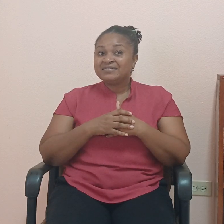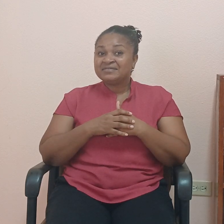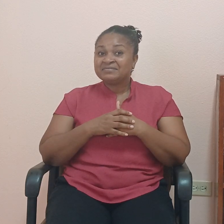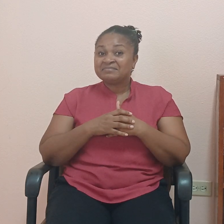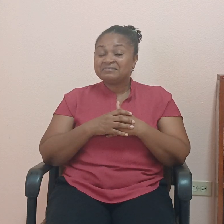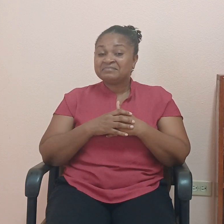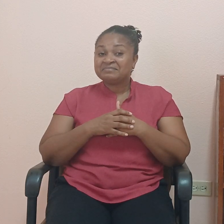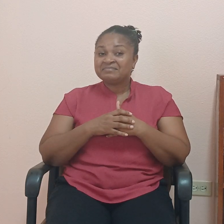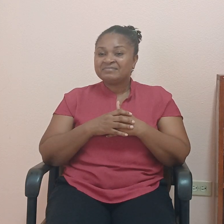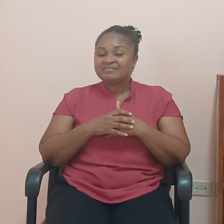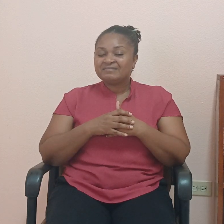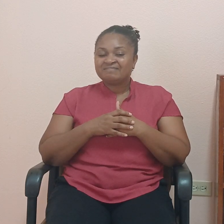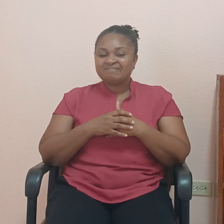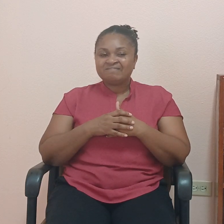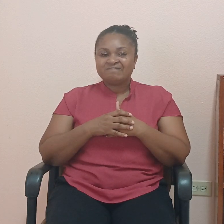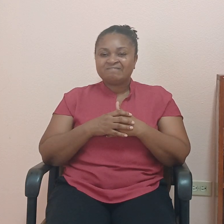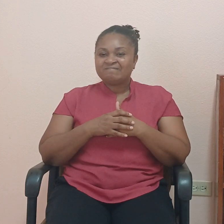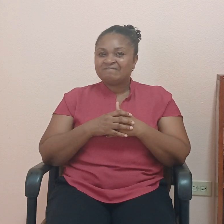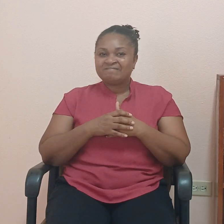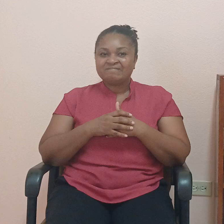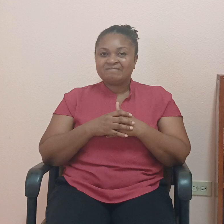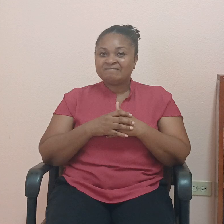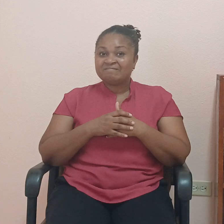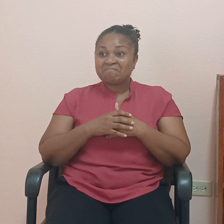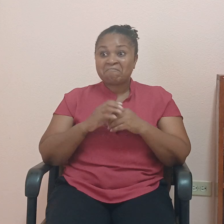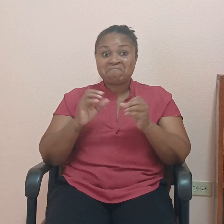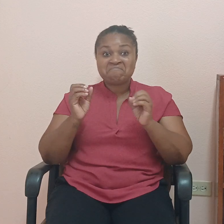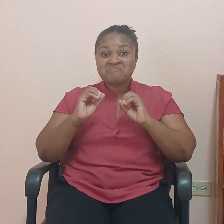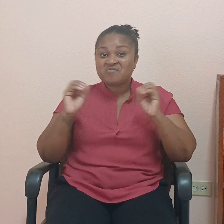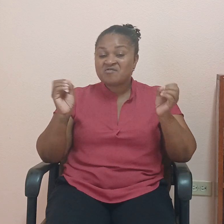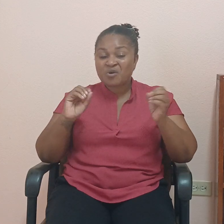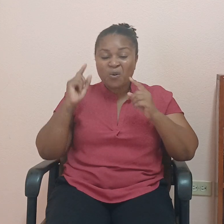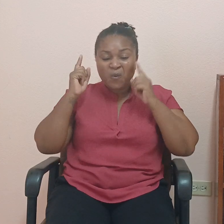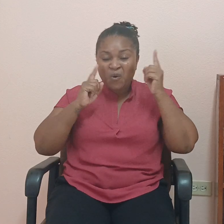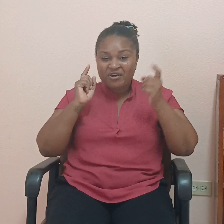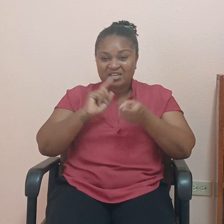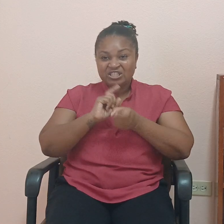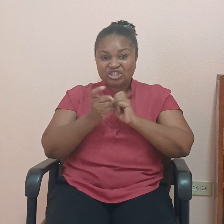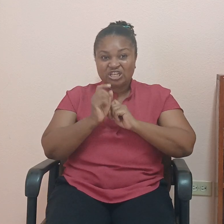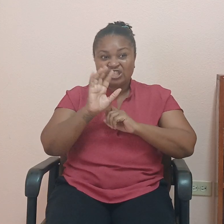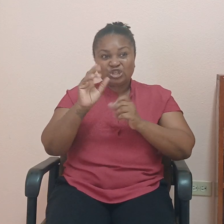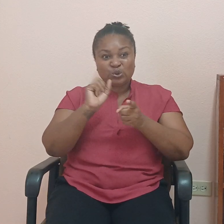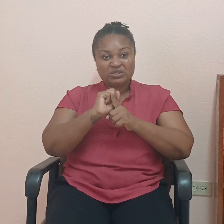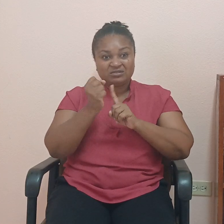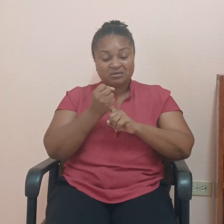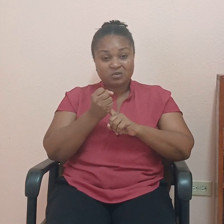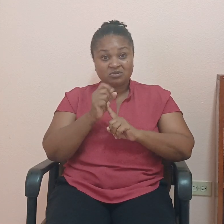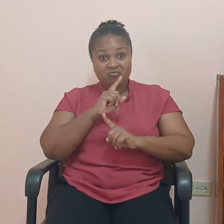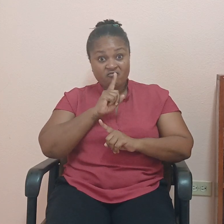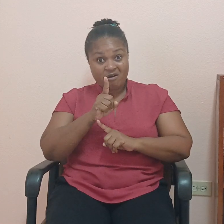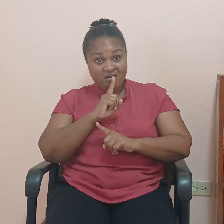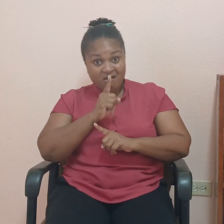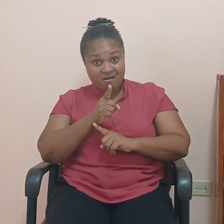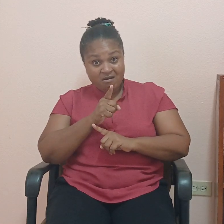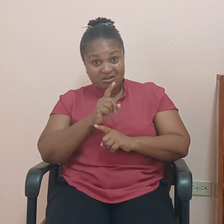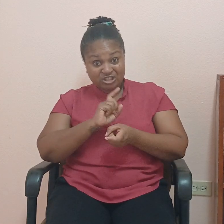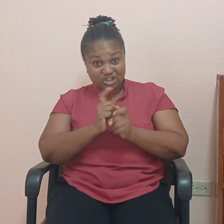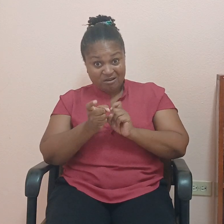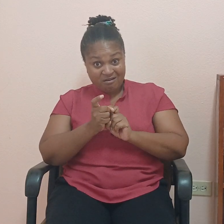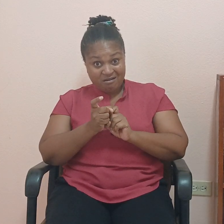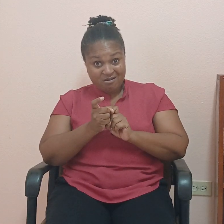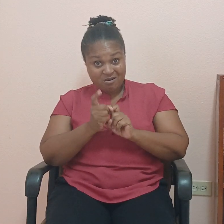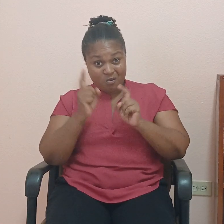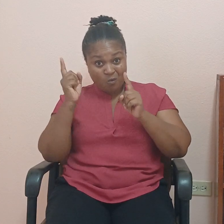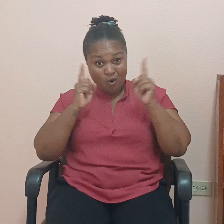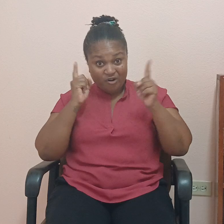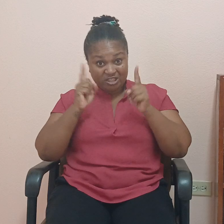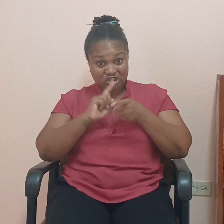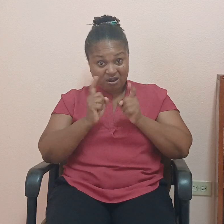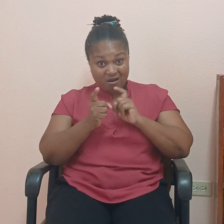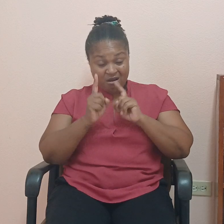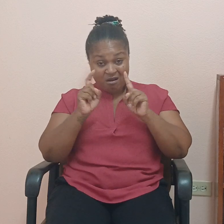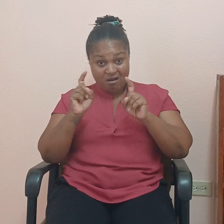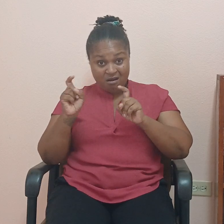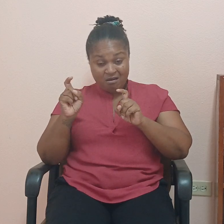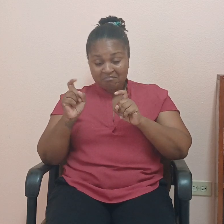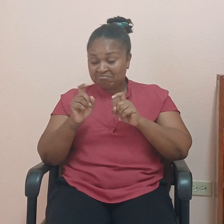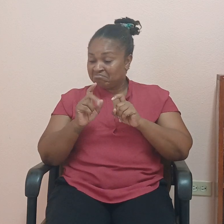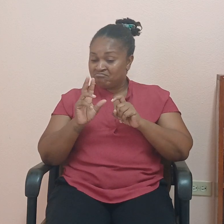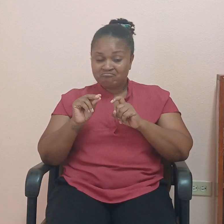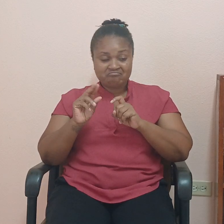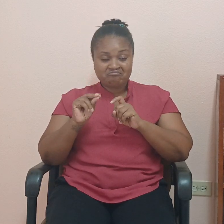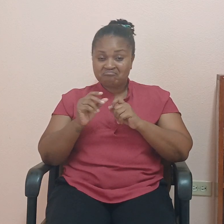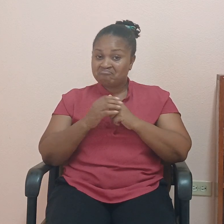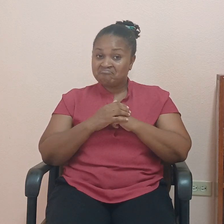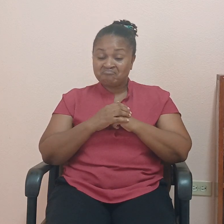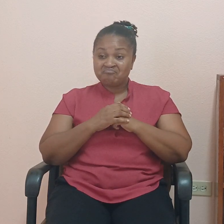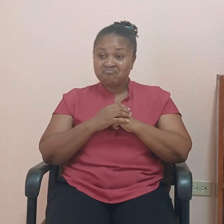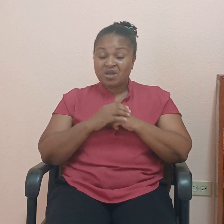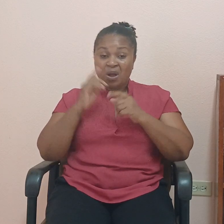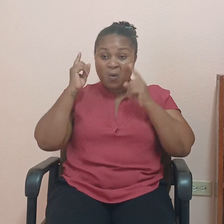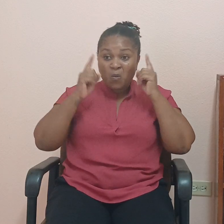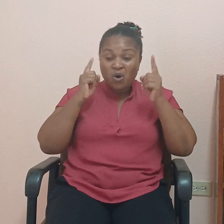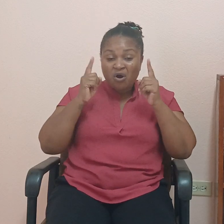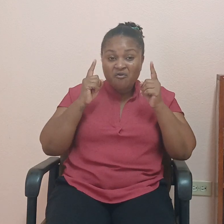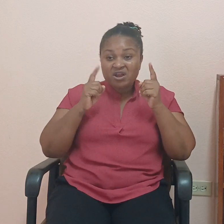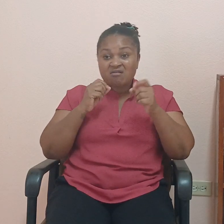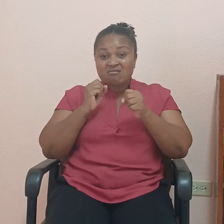IS THAT NOT ONE OF OUR WORRIES EVER CHANGE OUR SITUATION. THE WORRIES CREATED IN US ANXIETY,